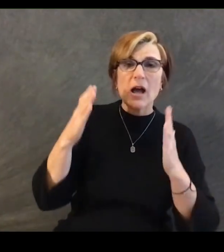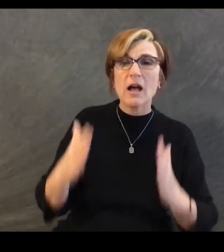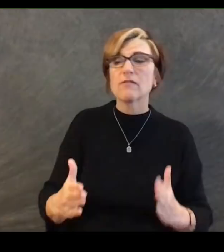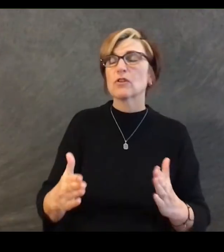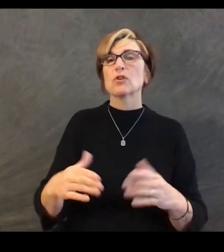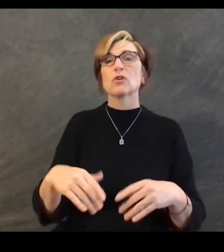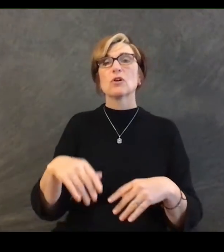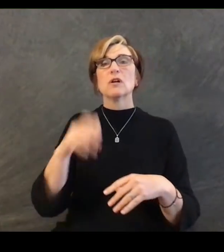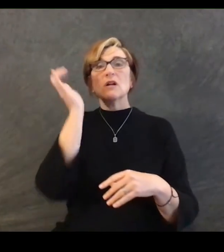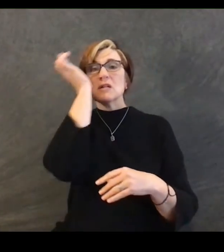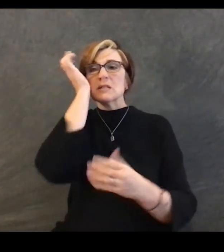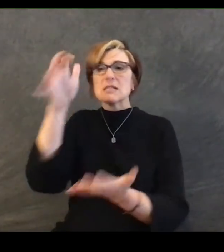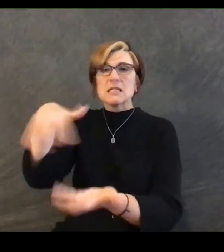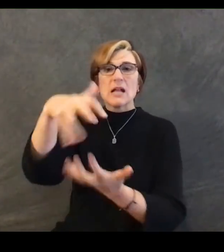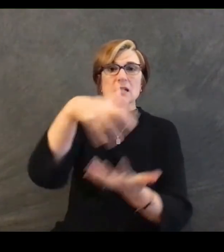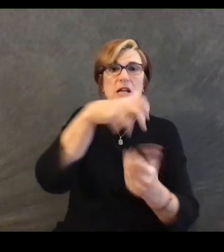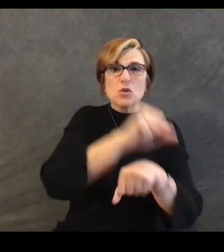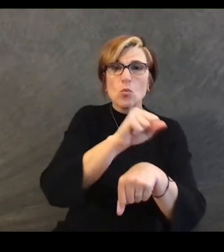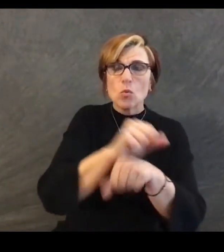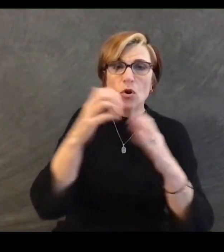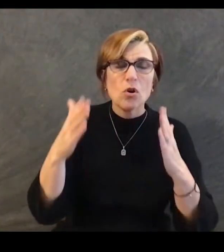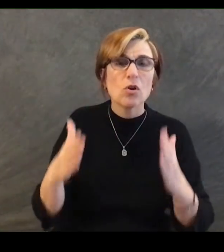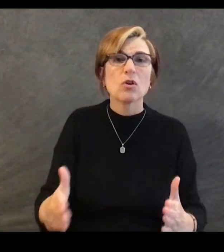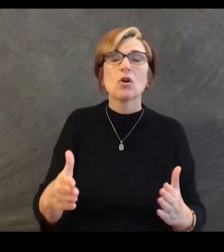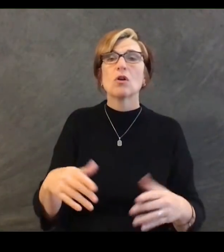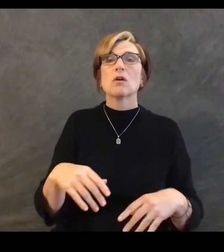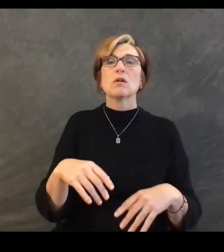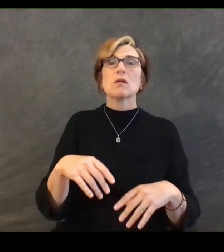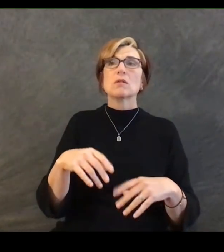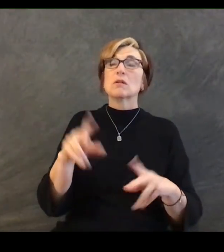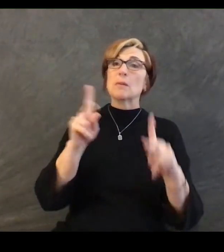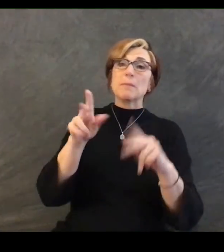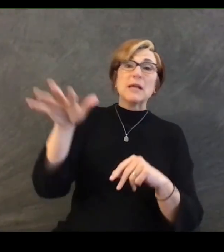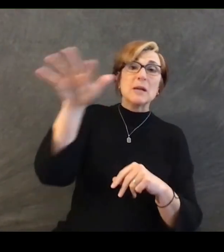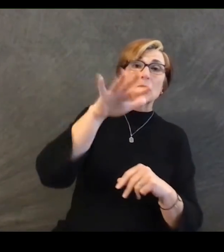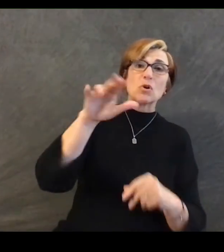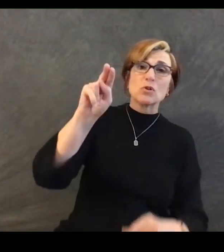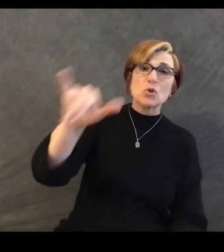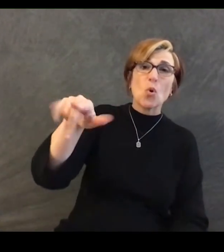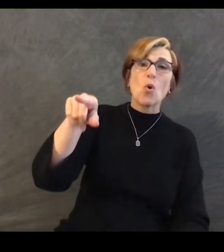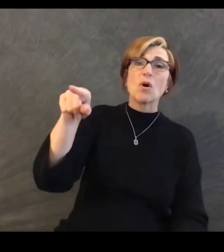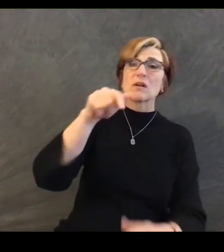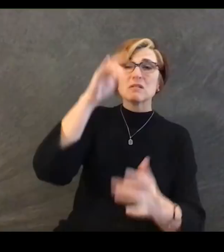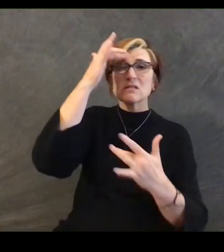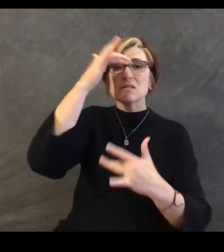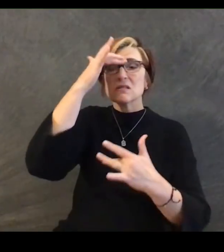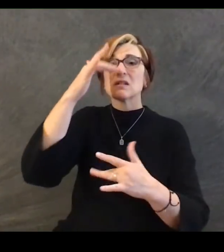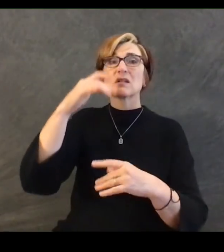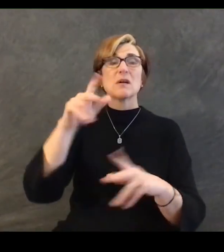fighting for their lives in New York and all across our land I watched as doctors